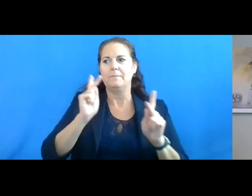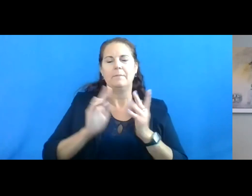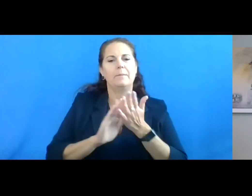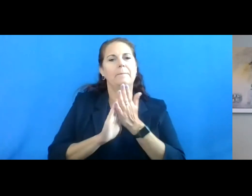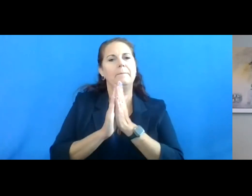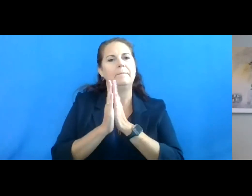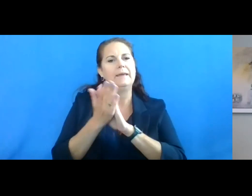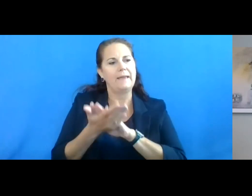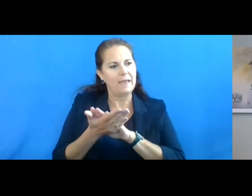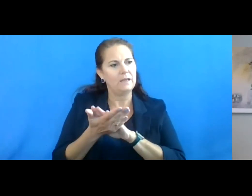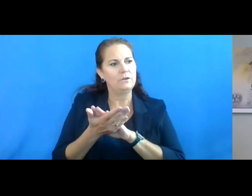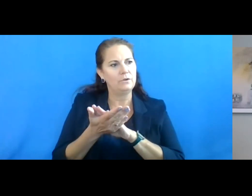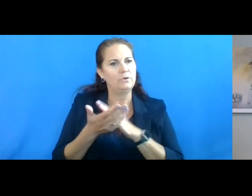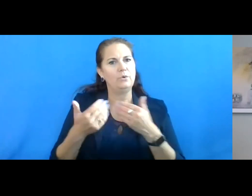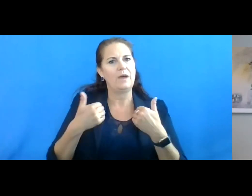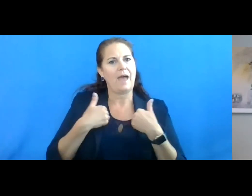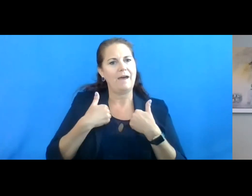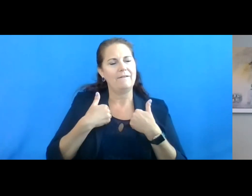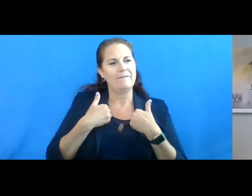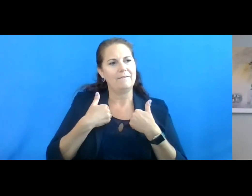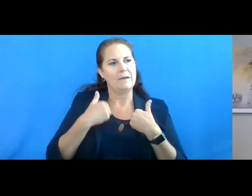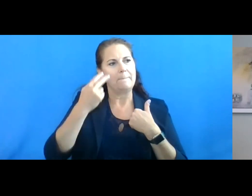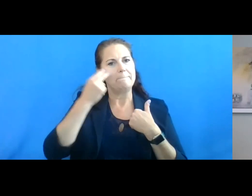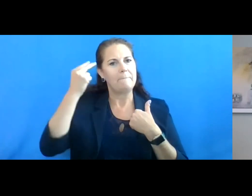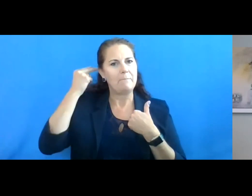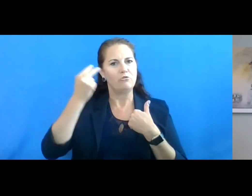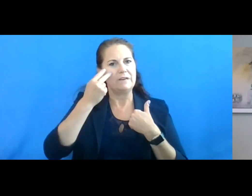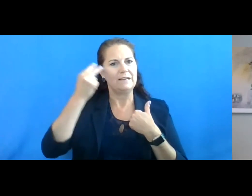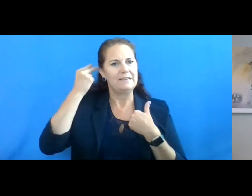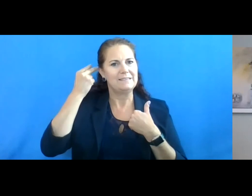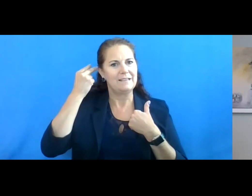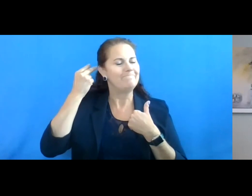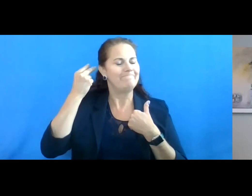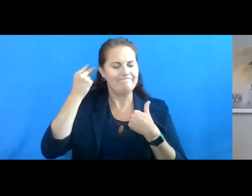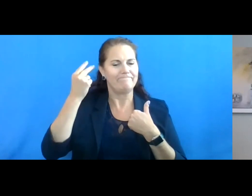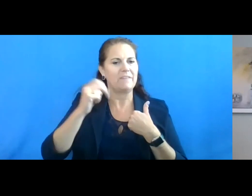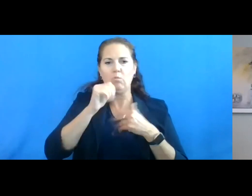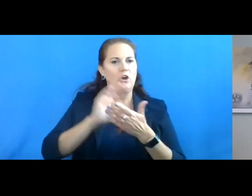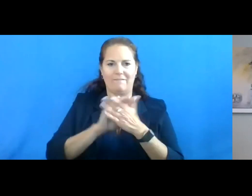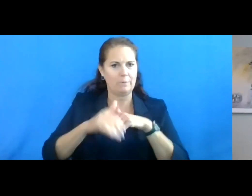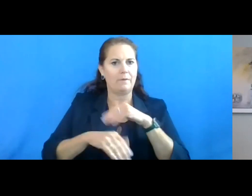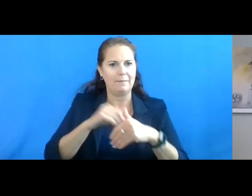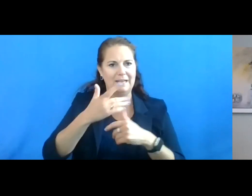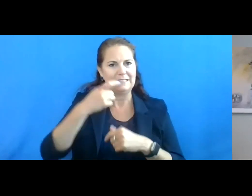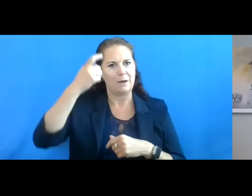to have memories that were uncomfortable. Because their brain was relaxing.